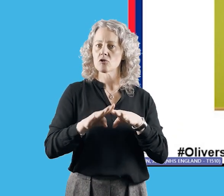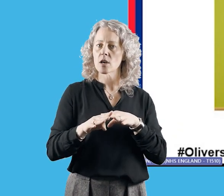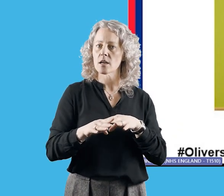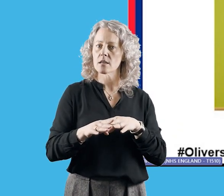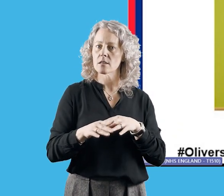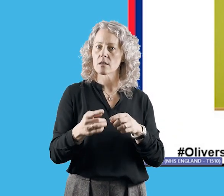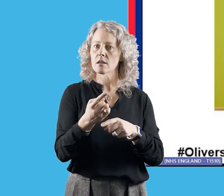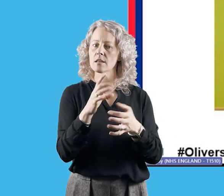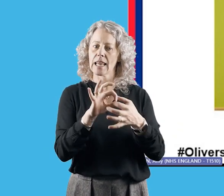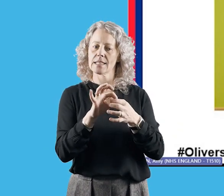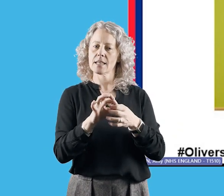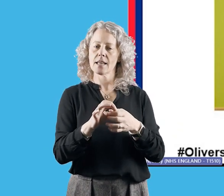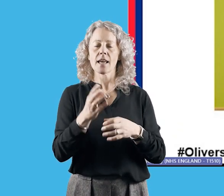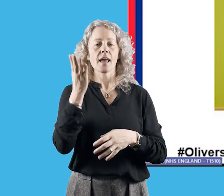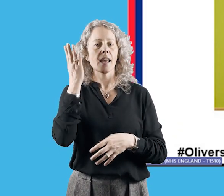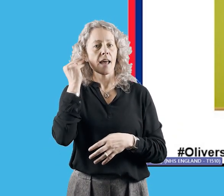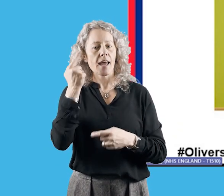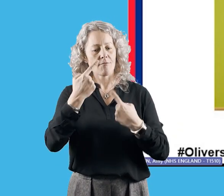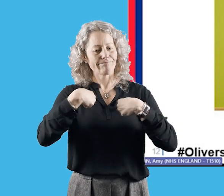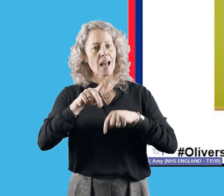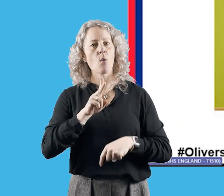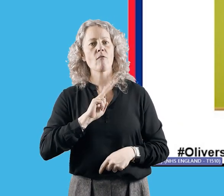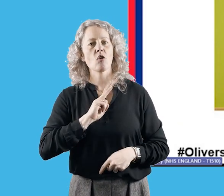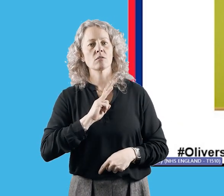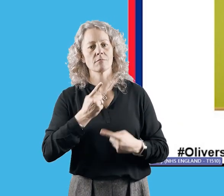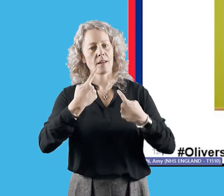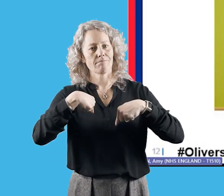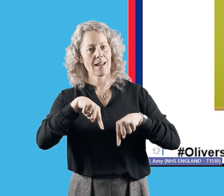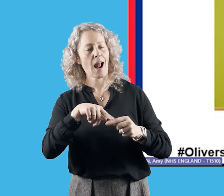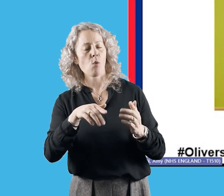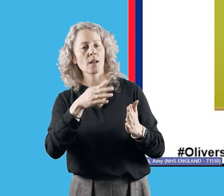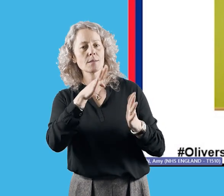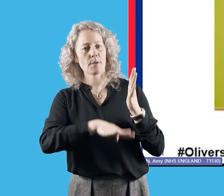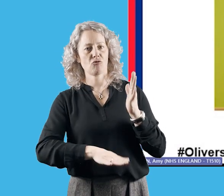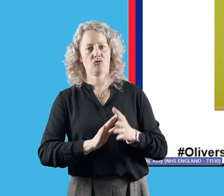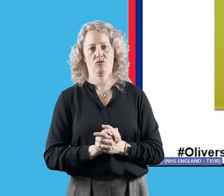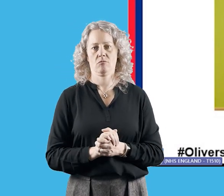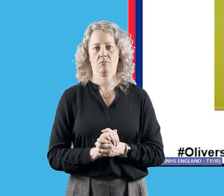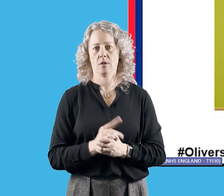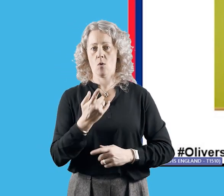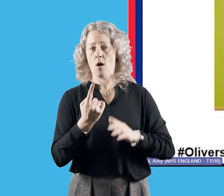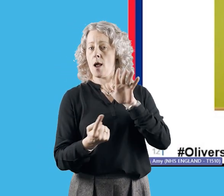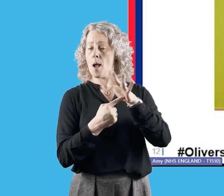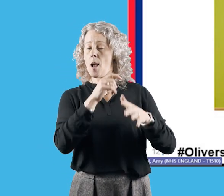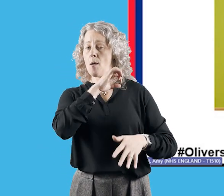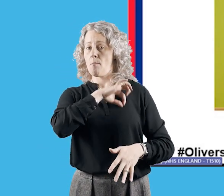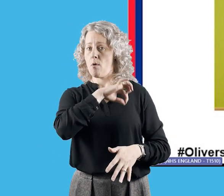hearing our voices and our experiences and one of the important benefits of Oliver's training is